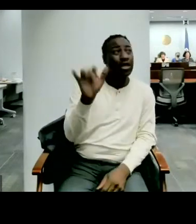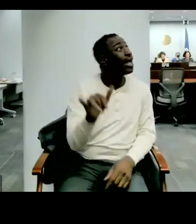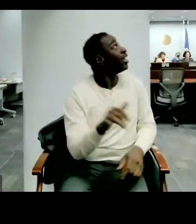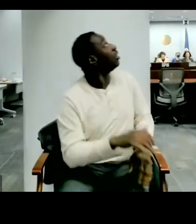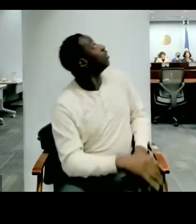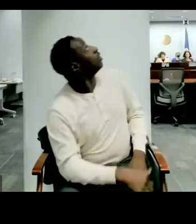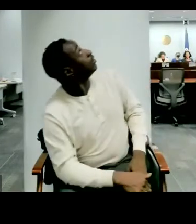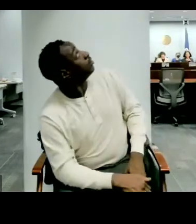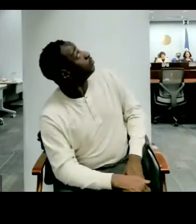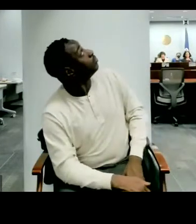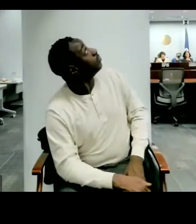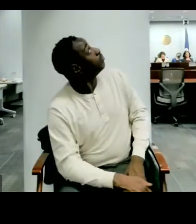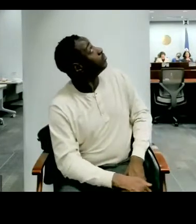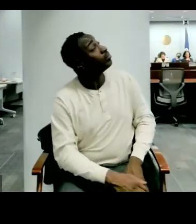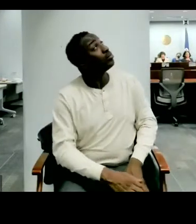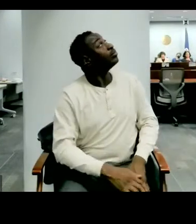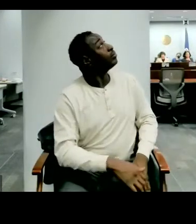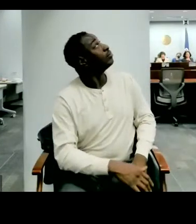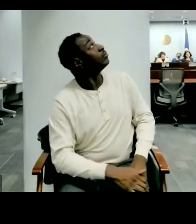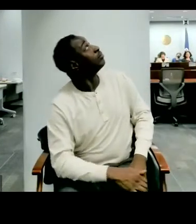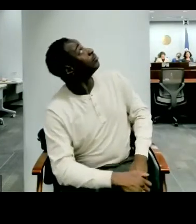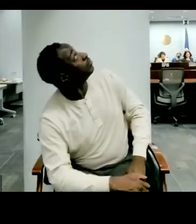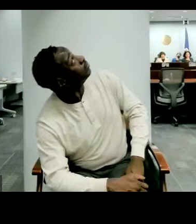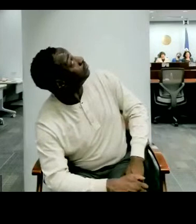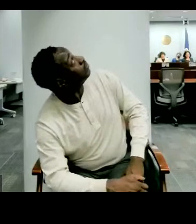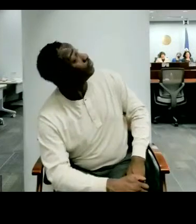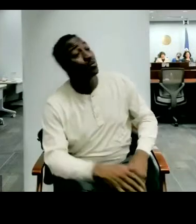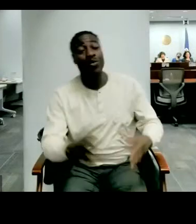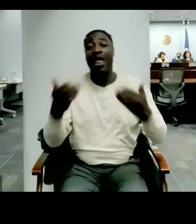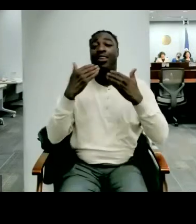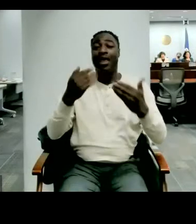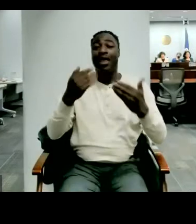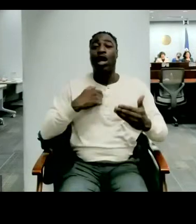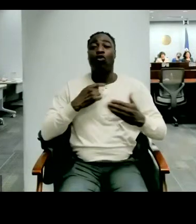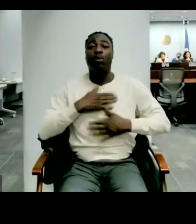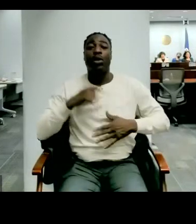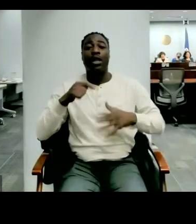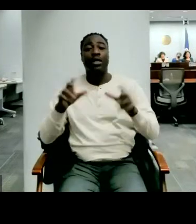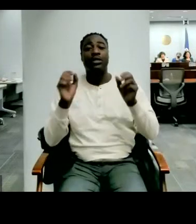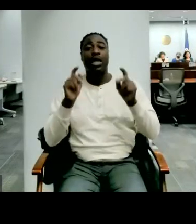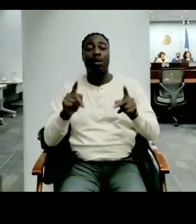Thank you, Commissioner, I really appreciate, sorry, I really appreciate this opportunity to present to you.